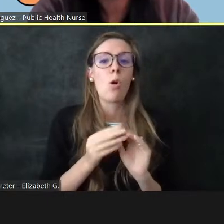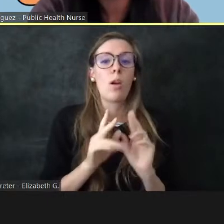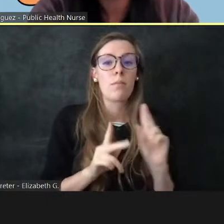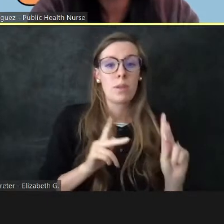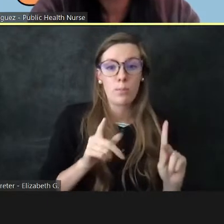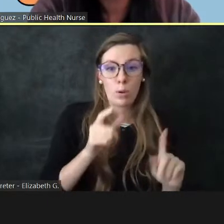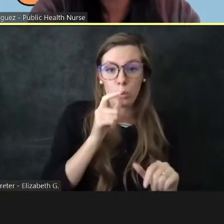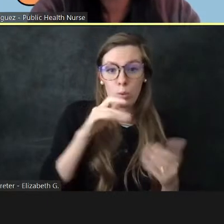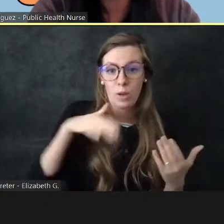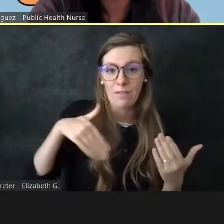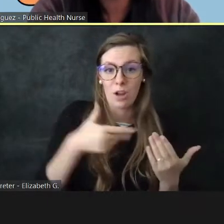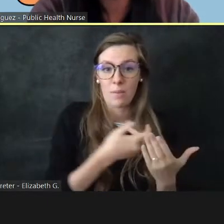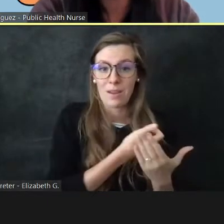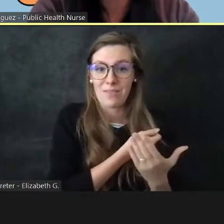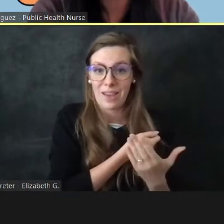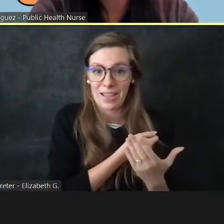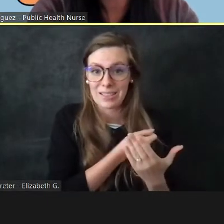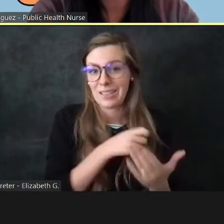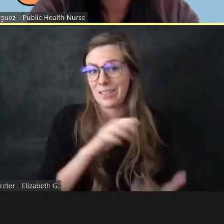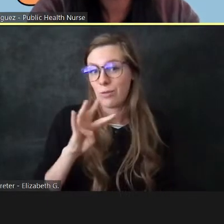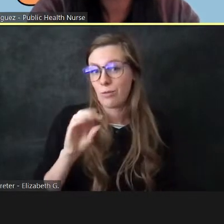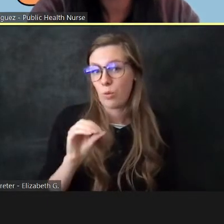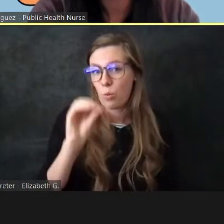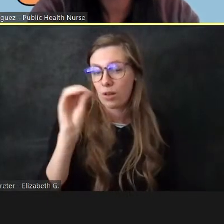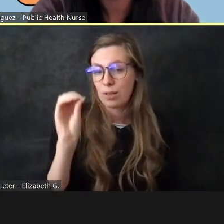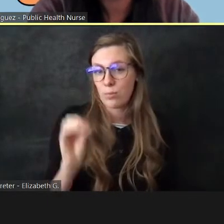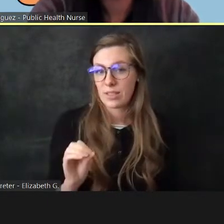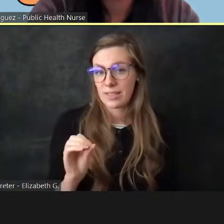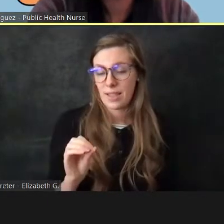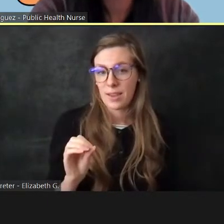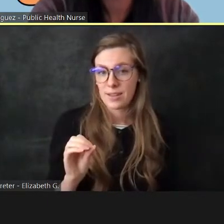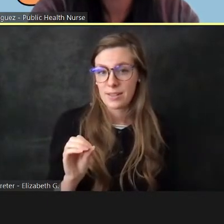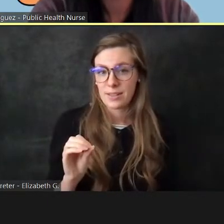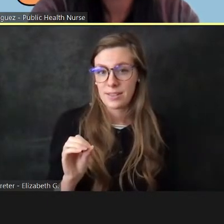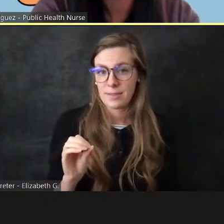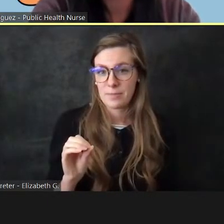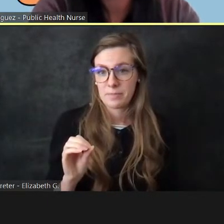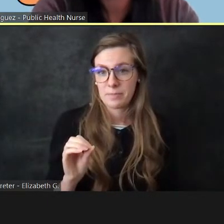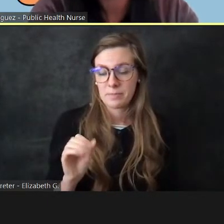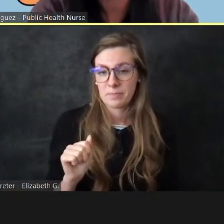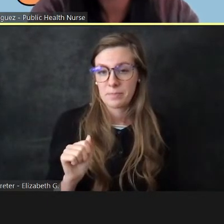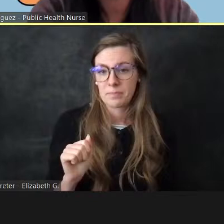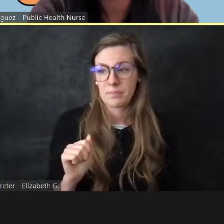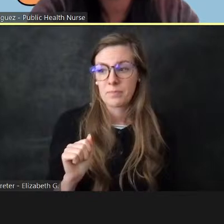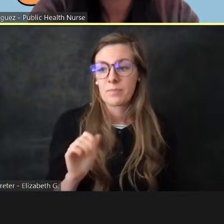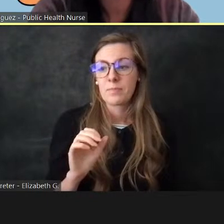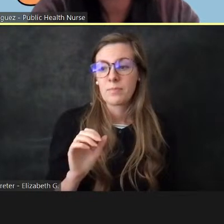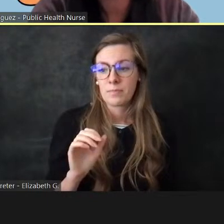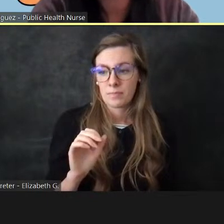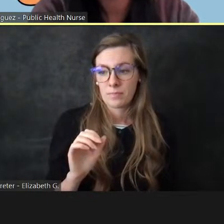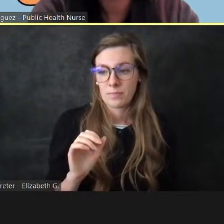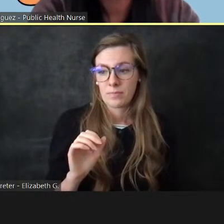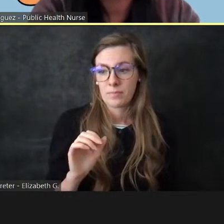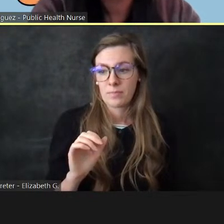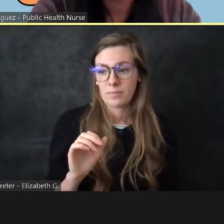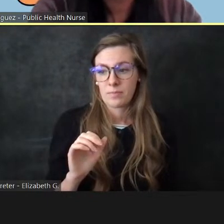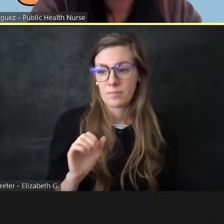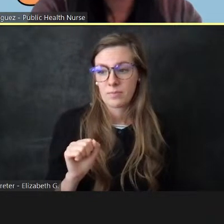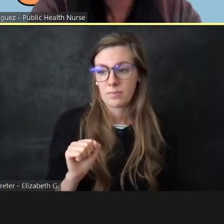vaccinated, it's been and for so